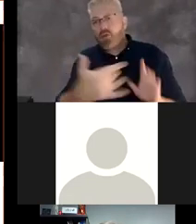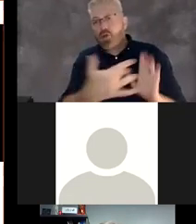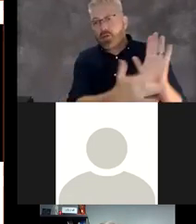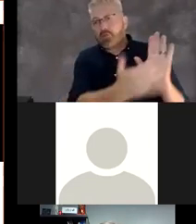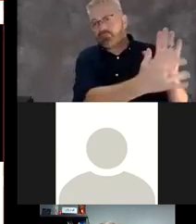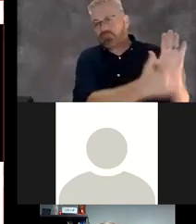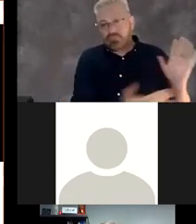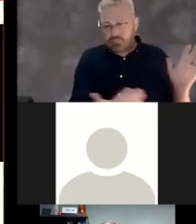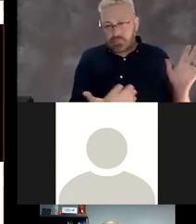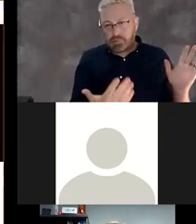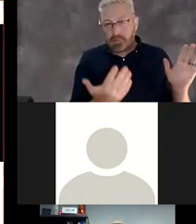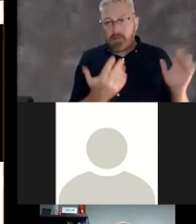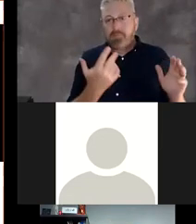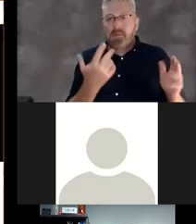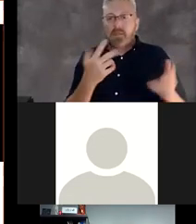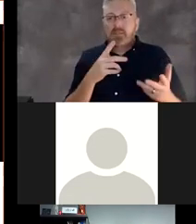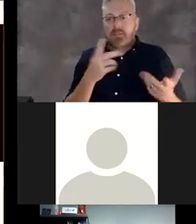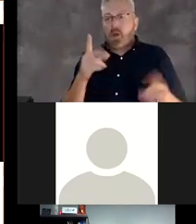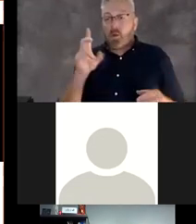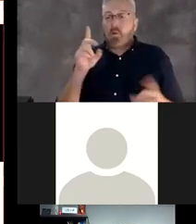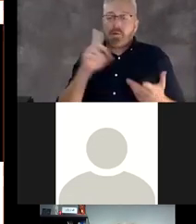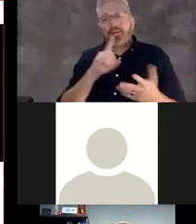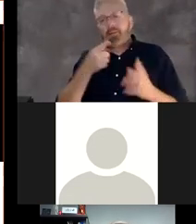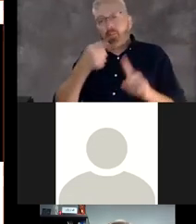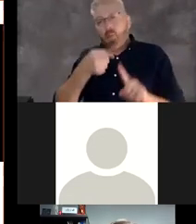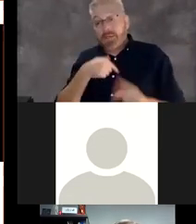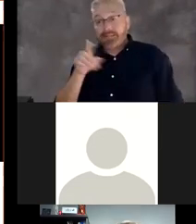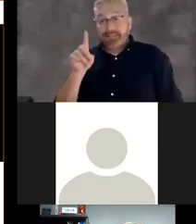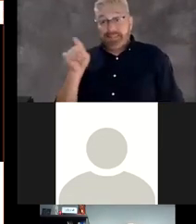YOU KNOW, DOES THEY KNOW ABOUT IT, ESSENTIALLY.